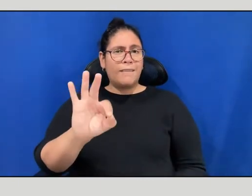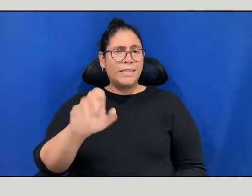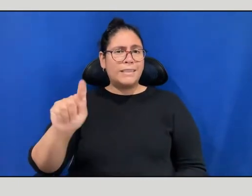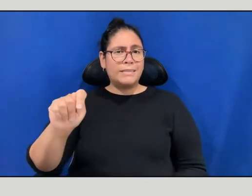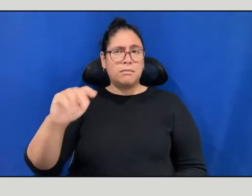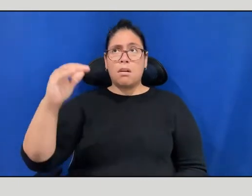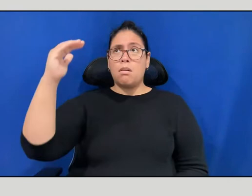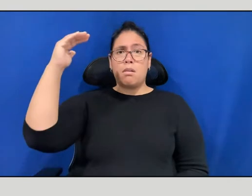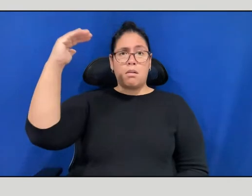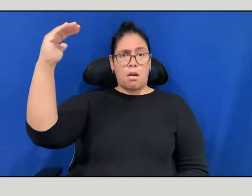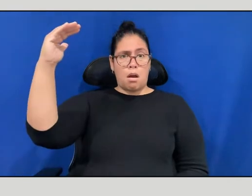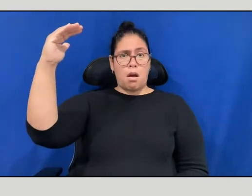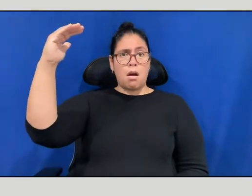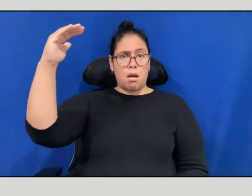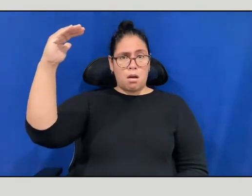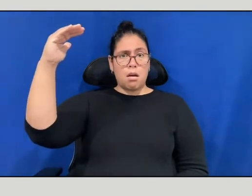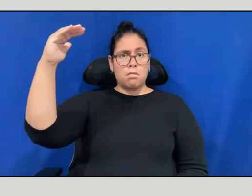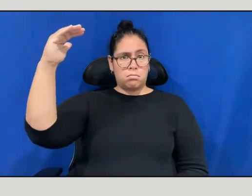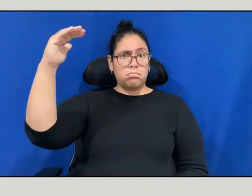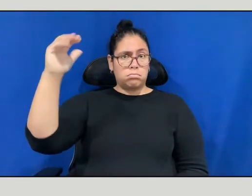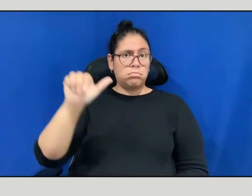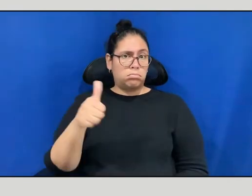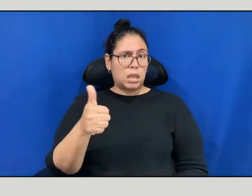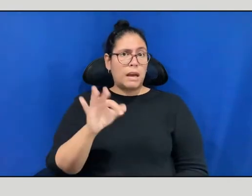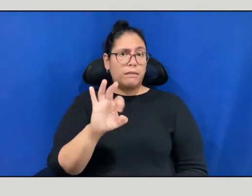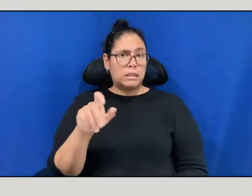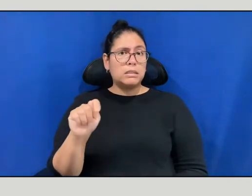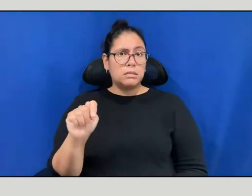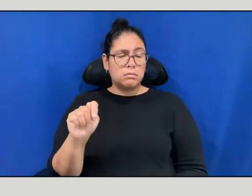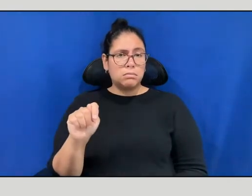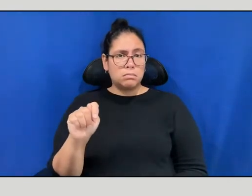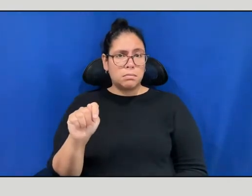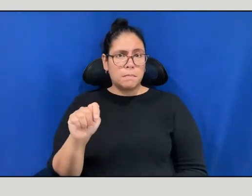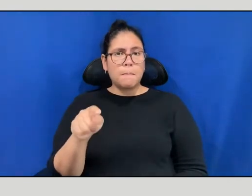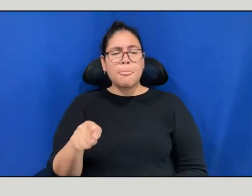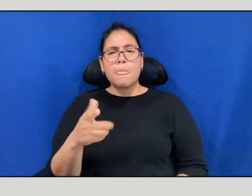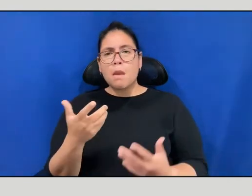and almost, let's say, eight feet wide.